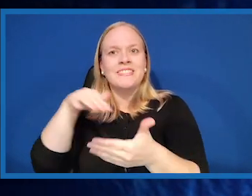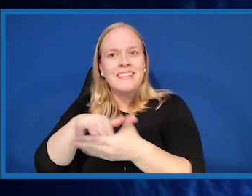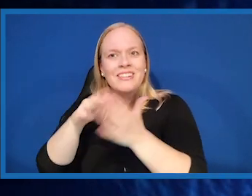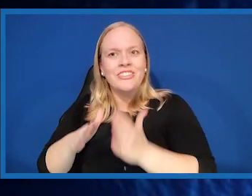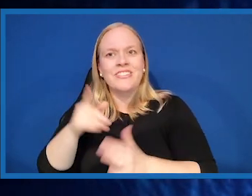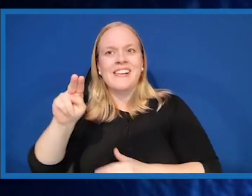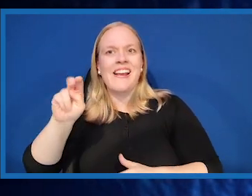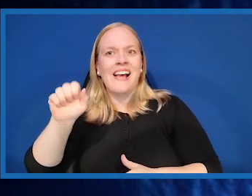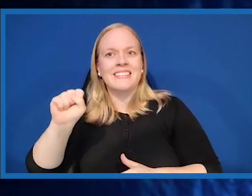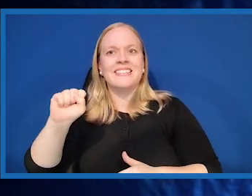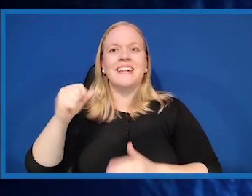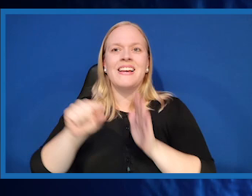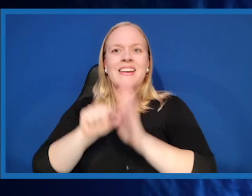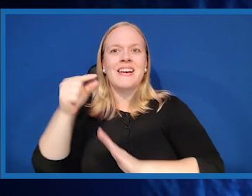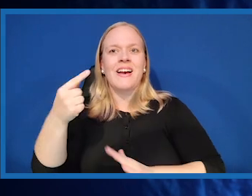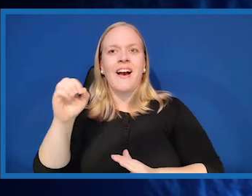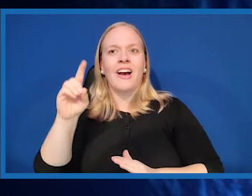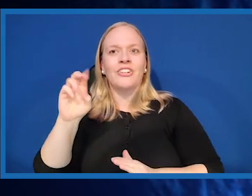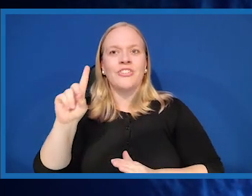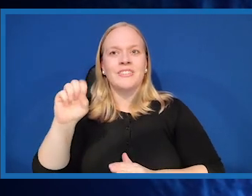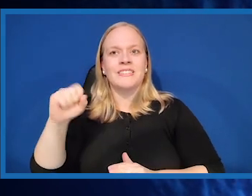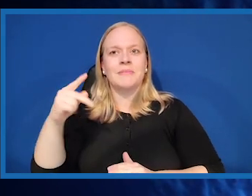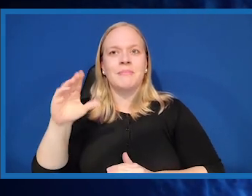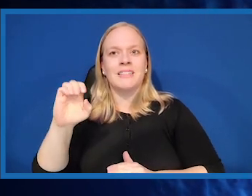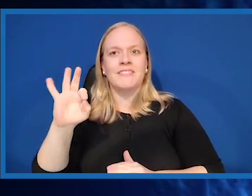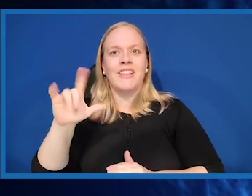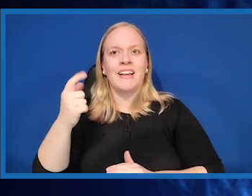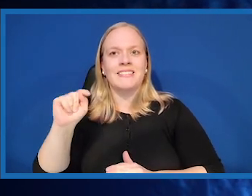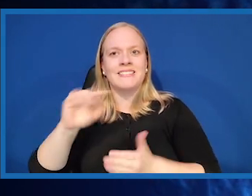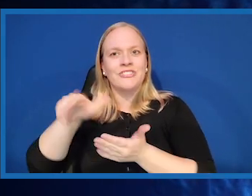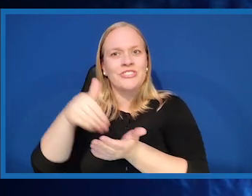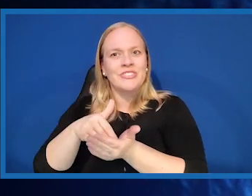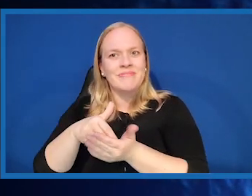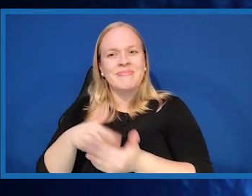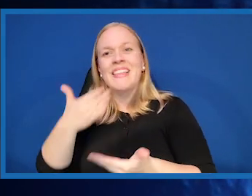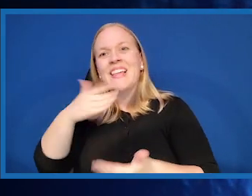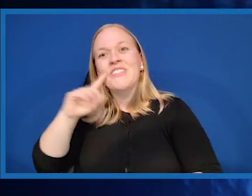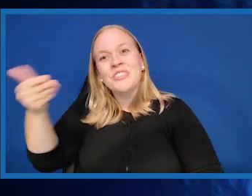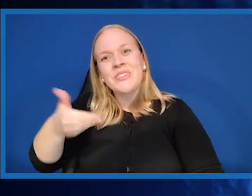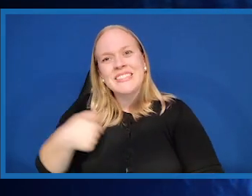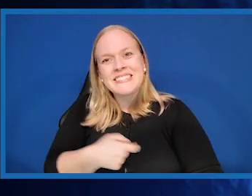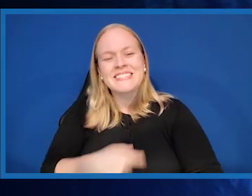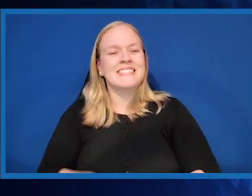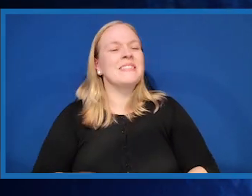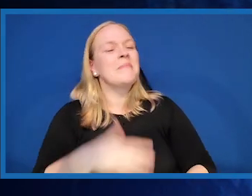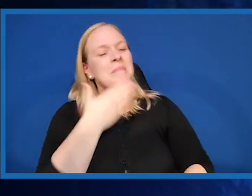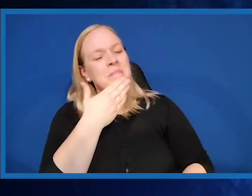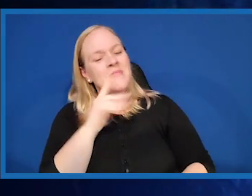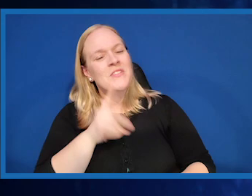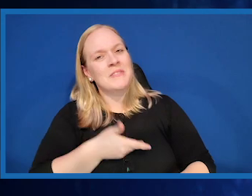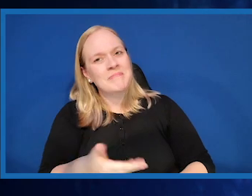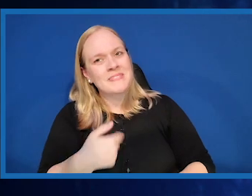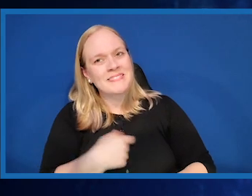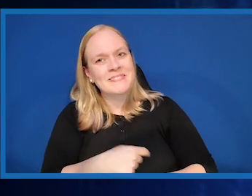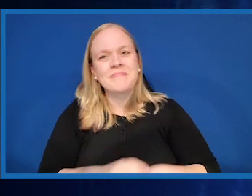THANK YOU FOR JOINING US, IVONA. I'M HAPPY TO BE HERE, LAUREN. ALWAYS HAPPY TO HAVE YOU. SO WE KNOW THAT SEA LEVEL RISE